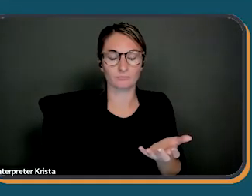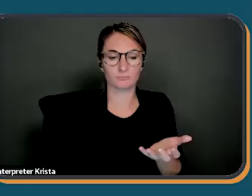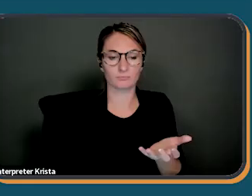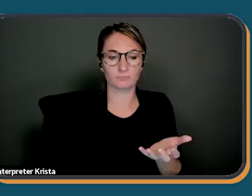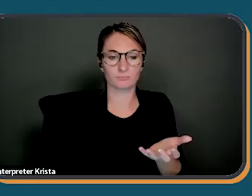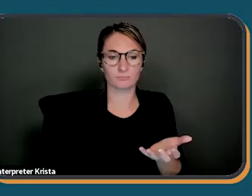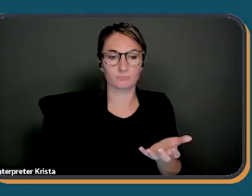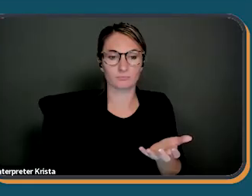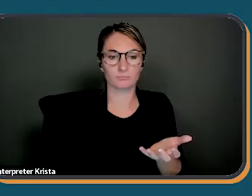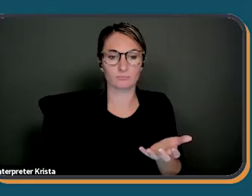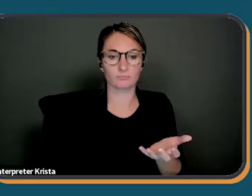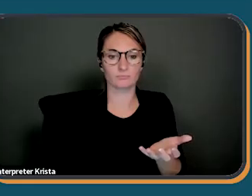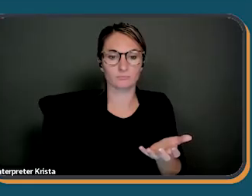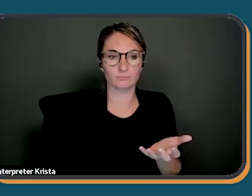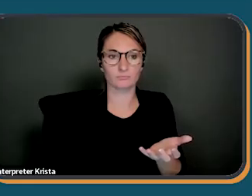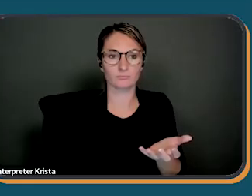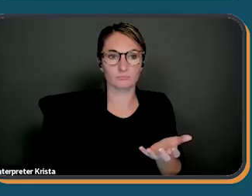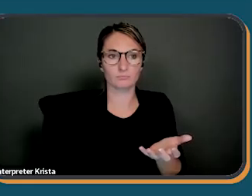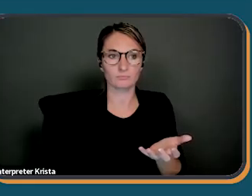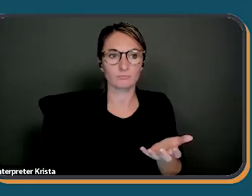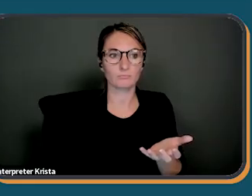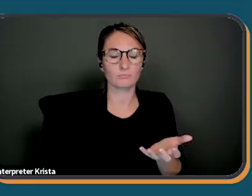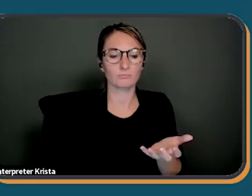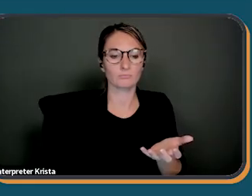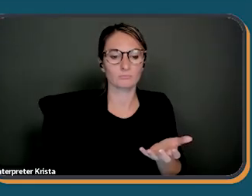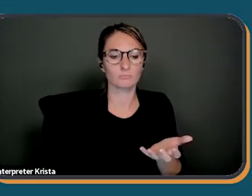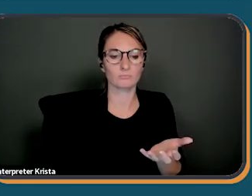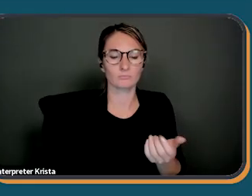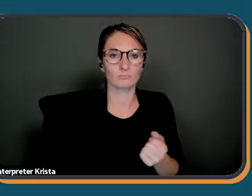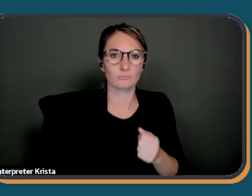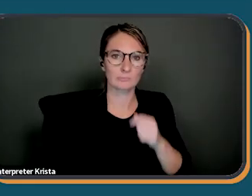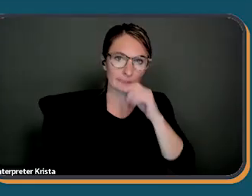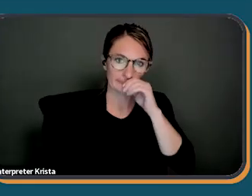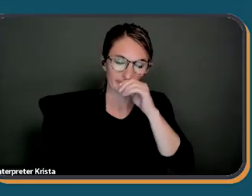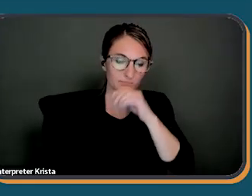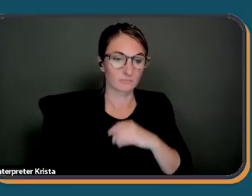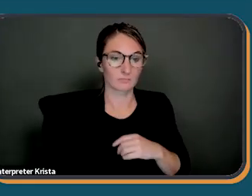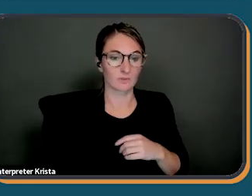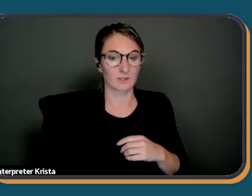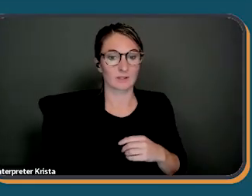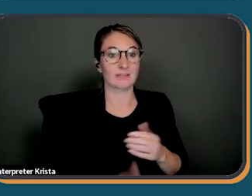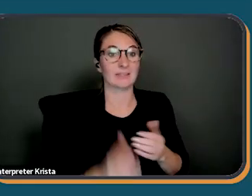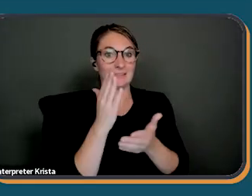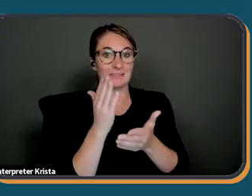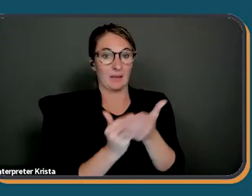some language that I'm going to use